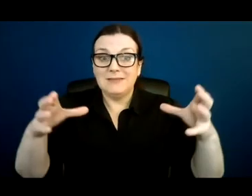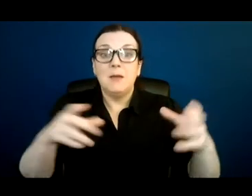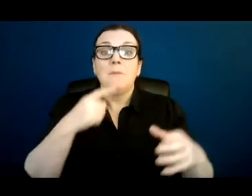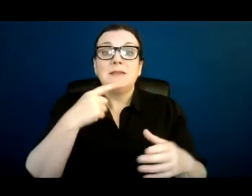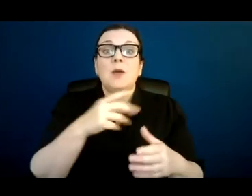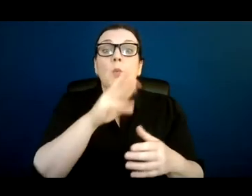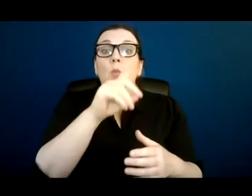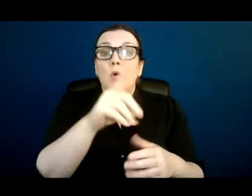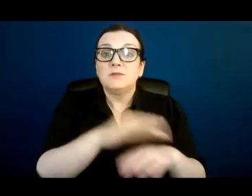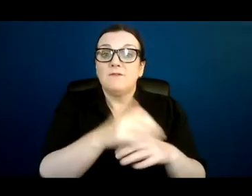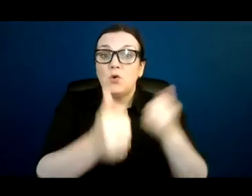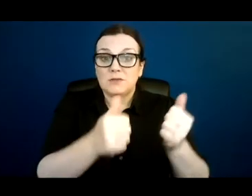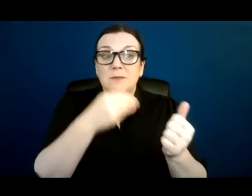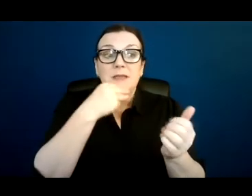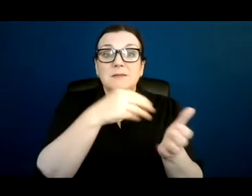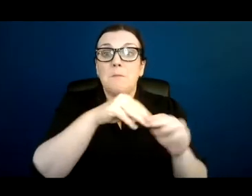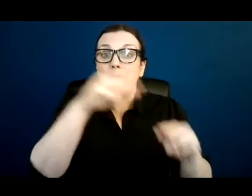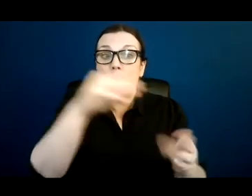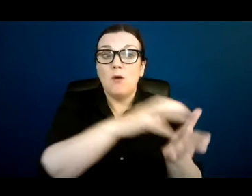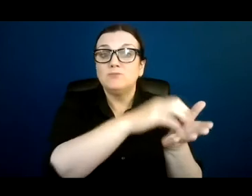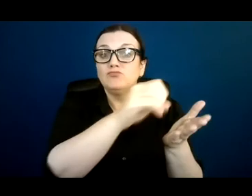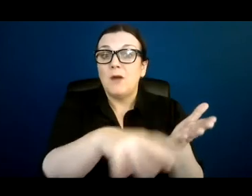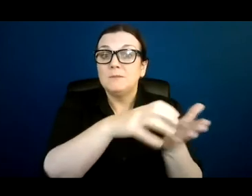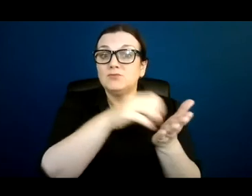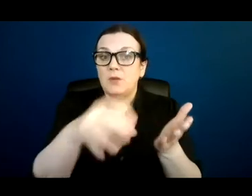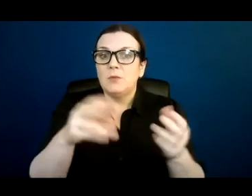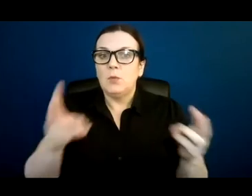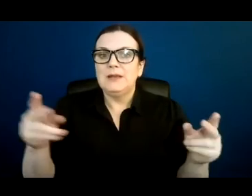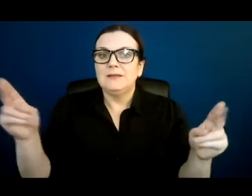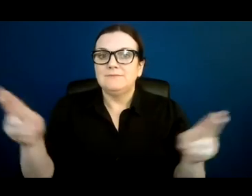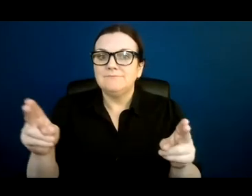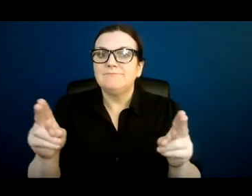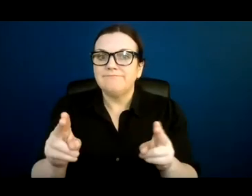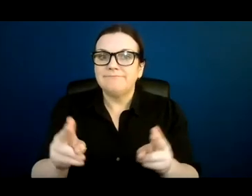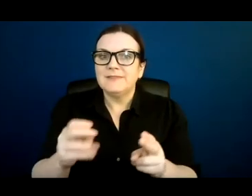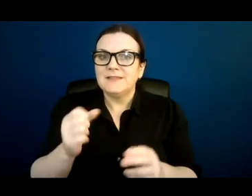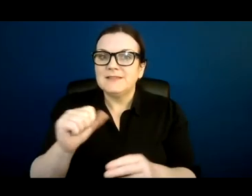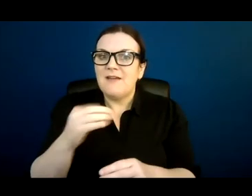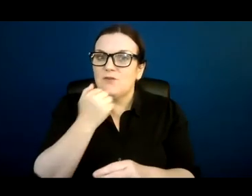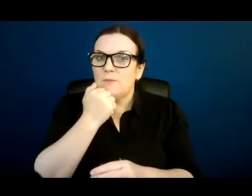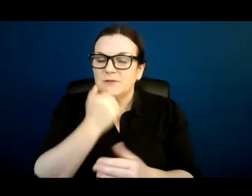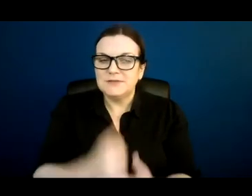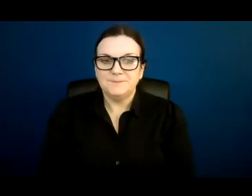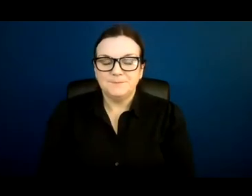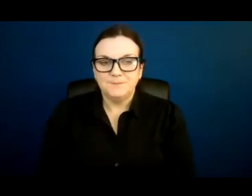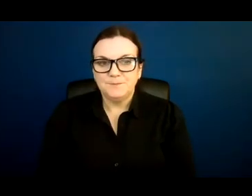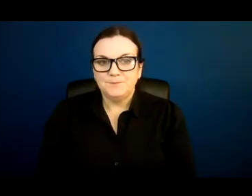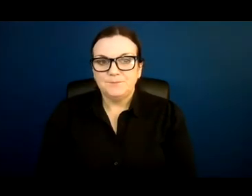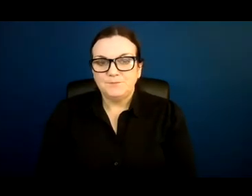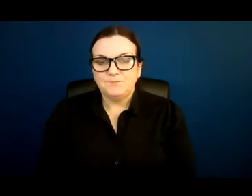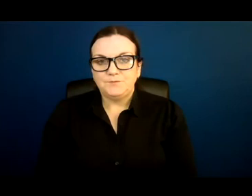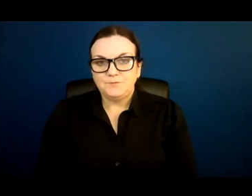from wardship, we will begin winding down our staff numbers. The communications campaign that